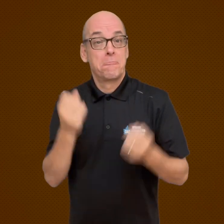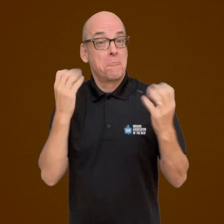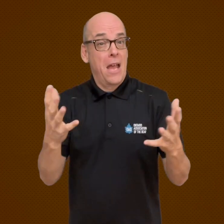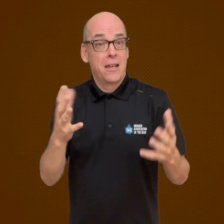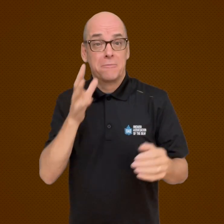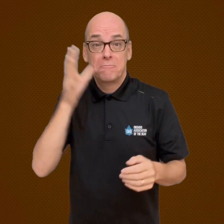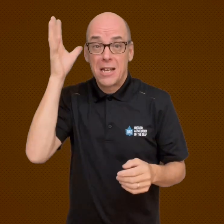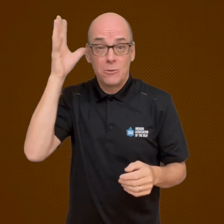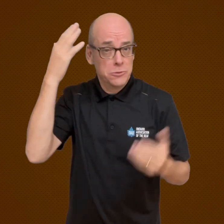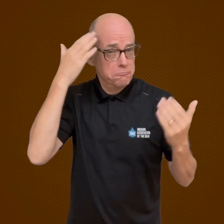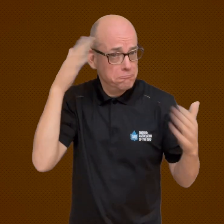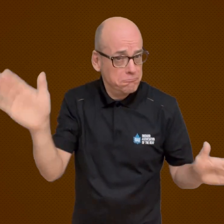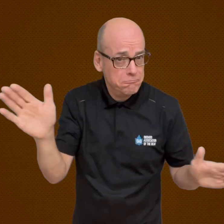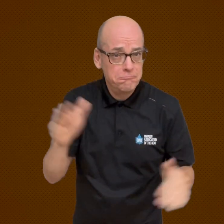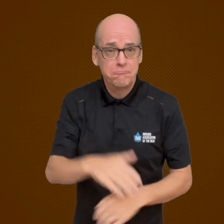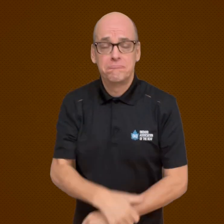Many parents did not know what happened to their children.